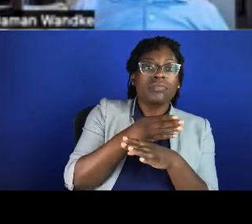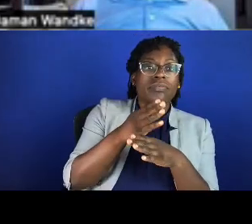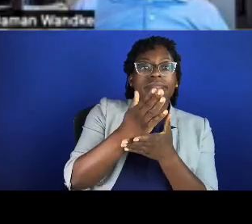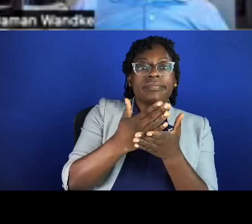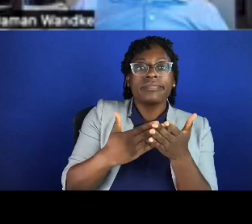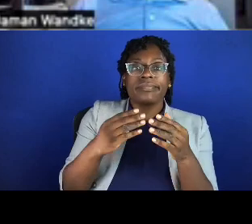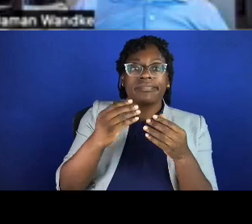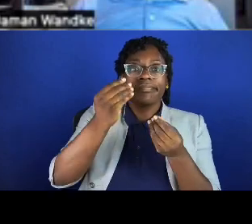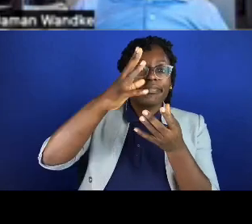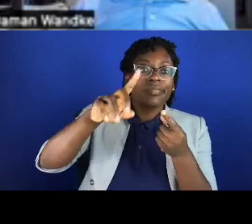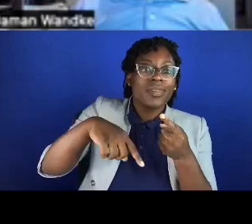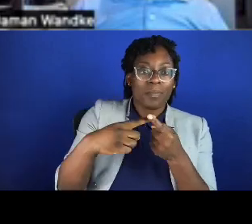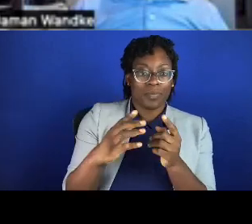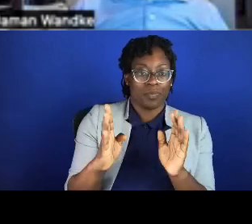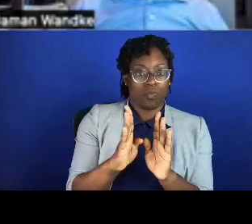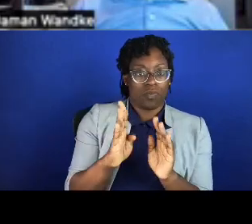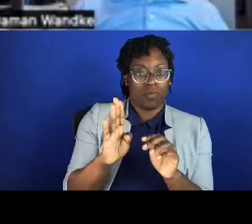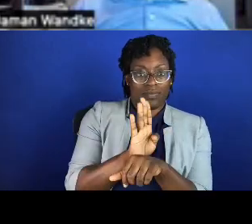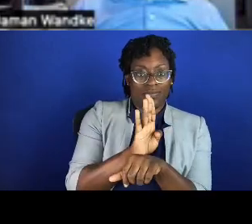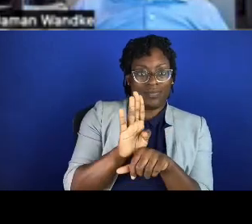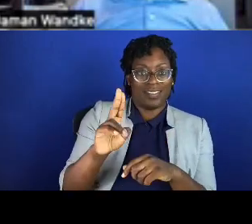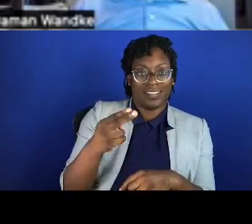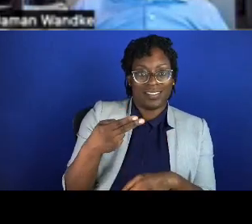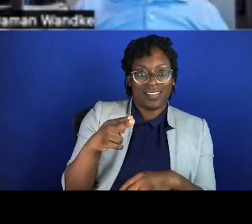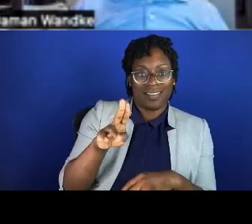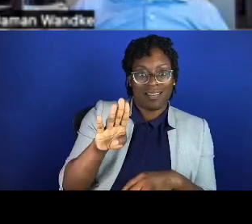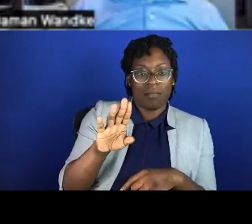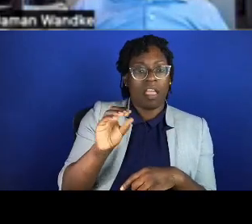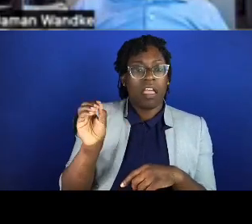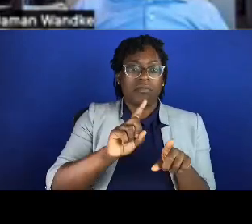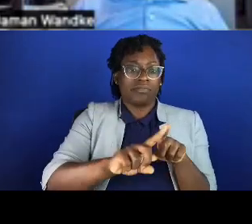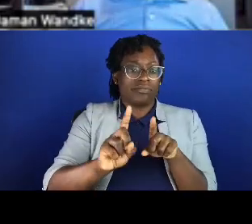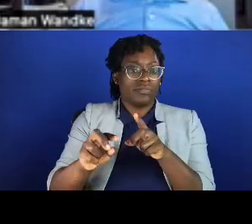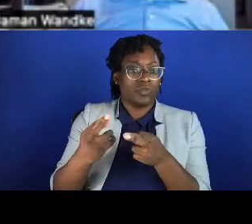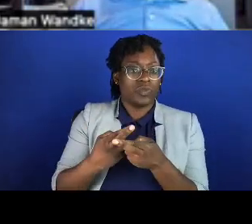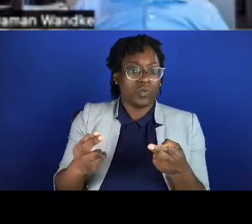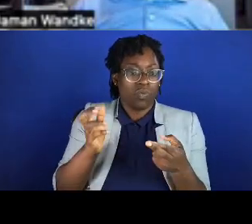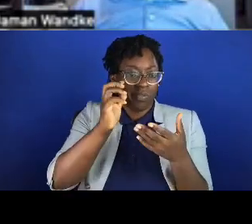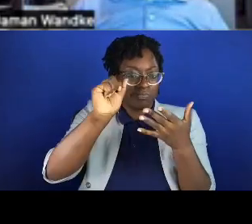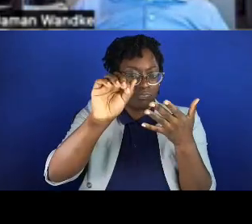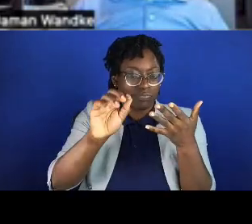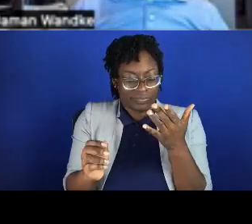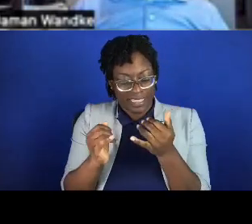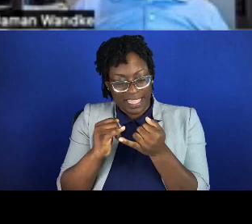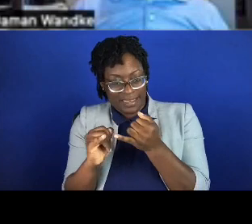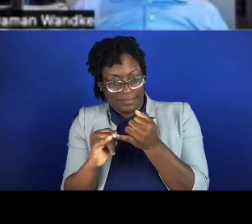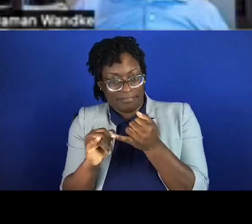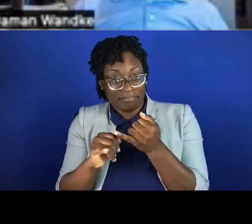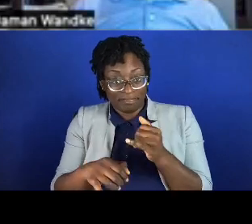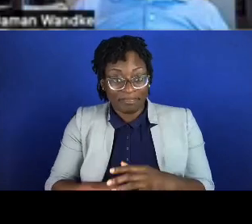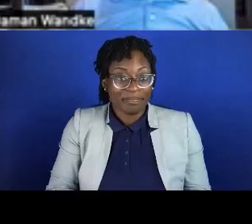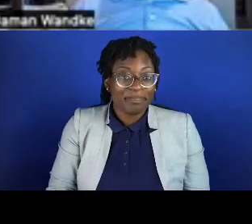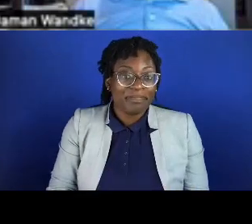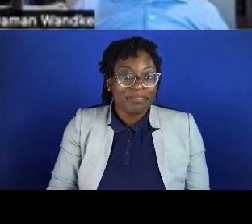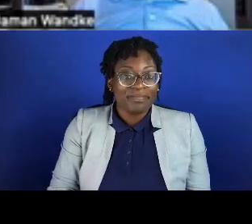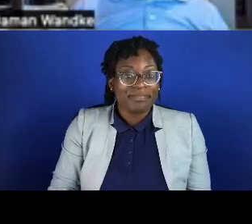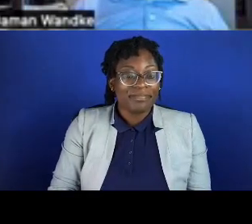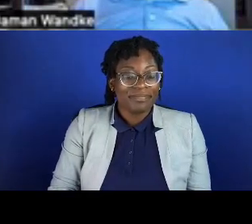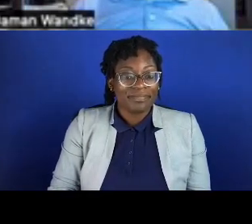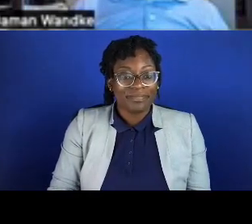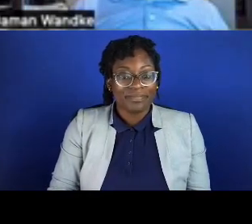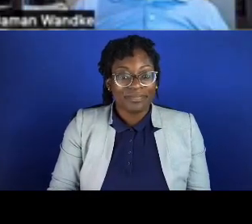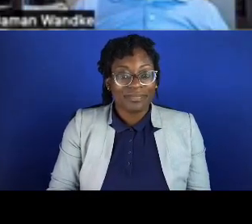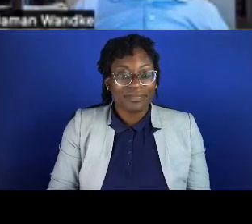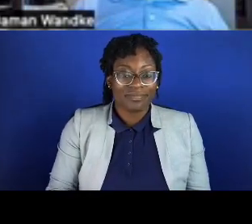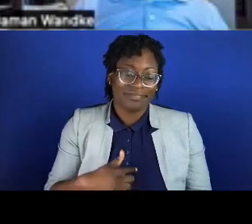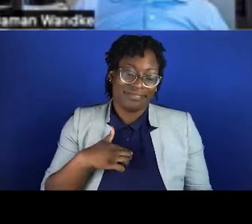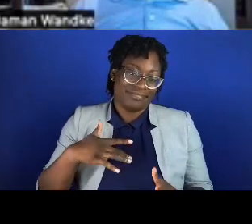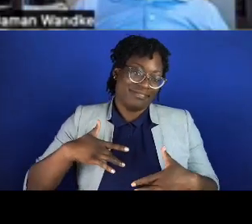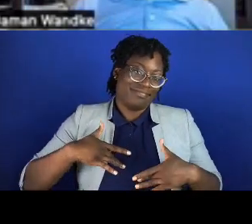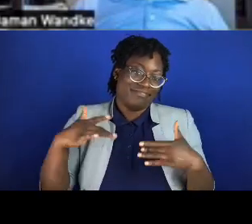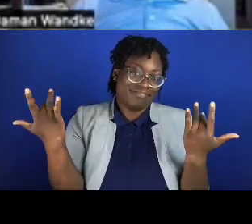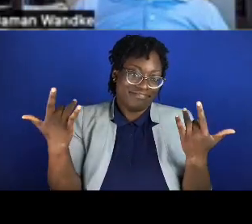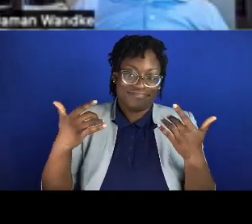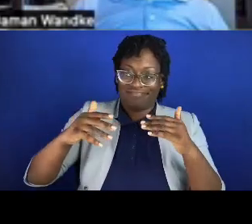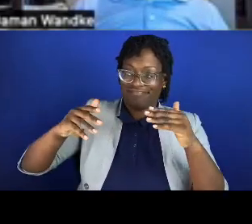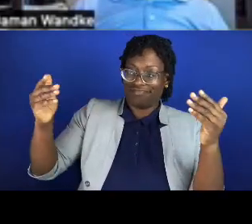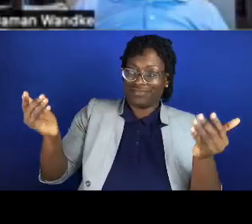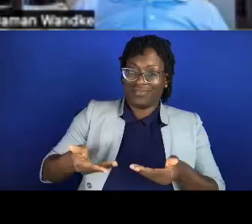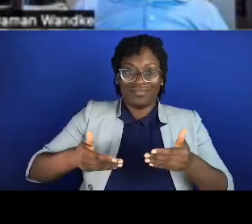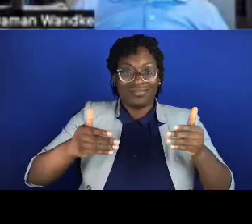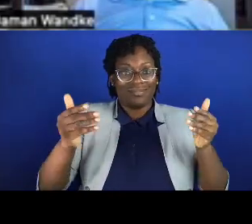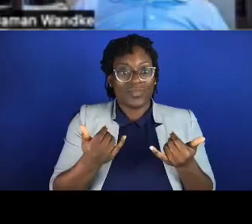exciting information about the Small Business Hub and resources available to you.